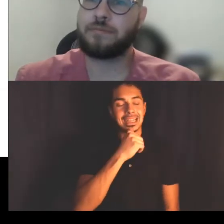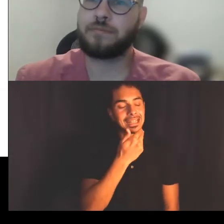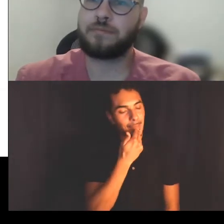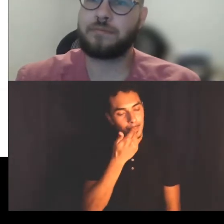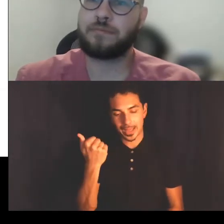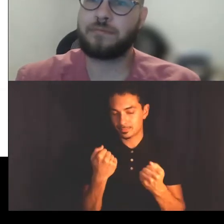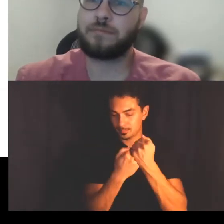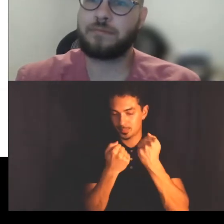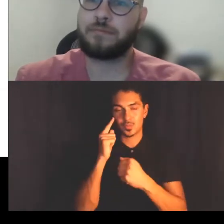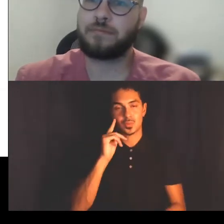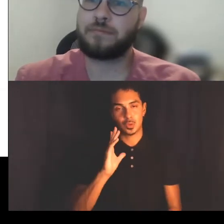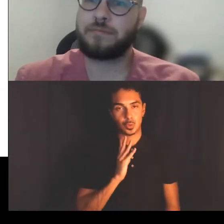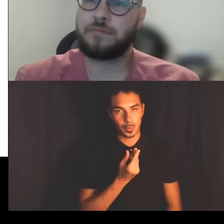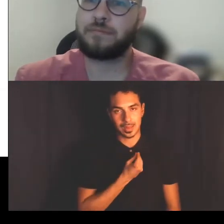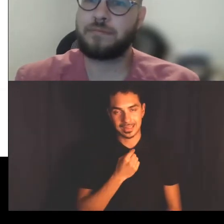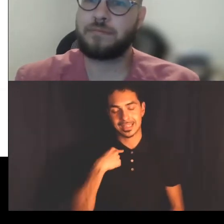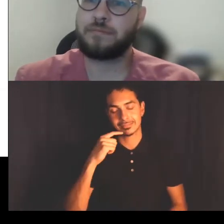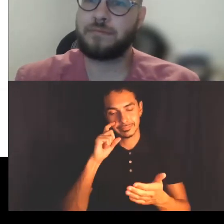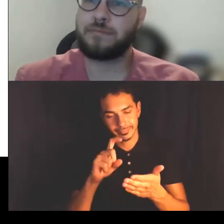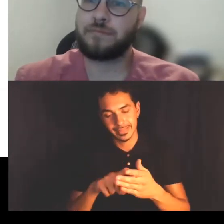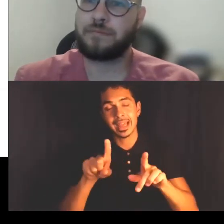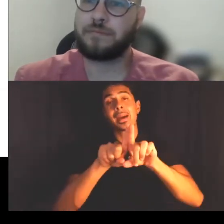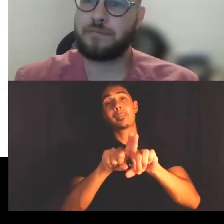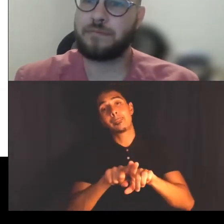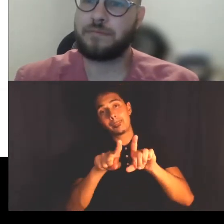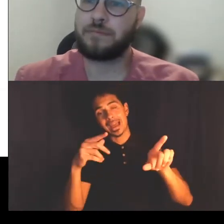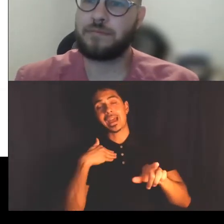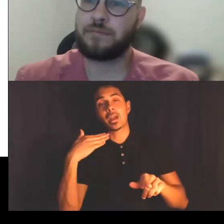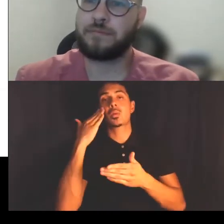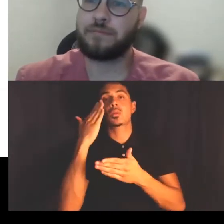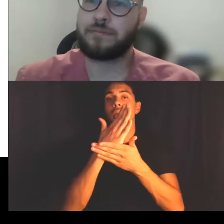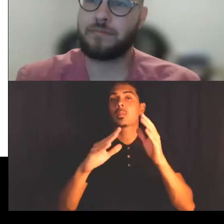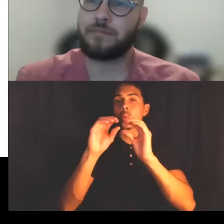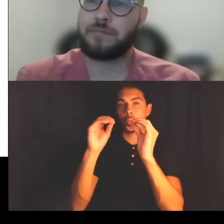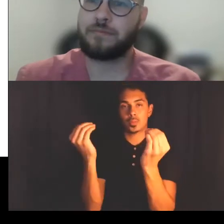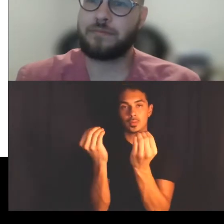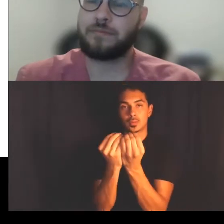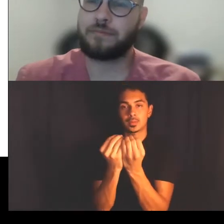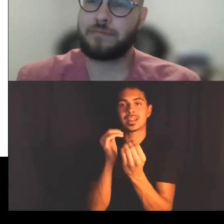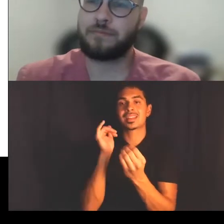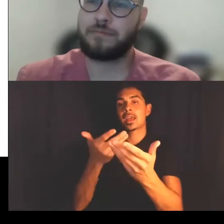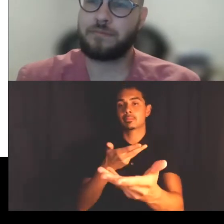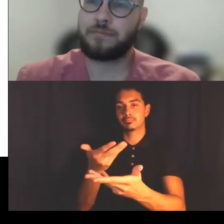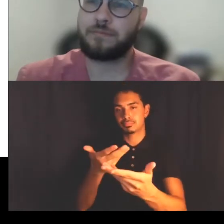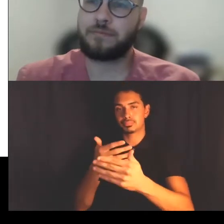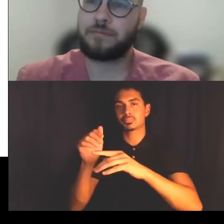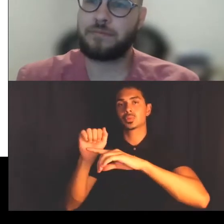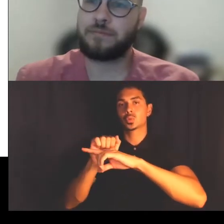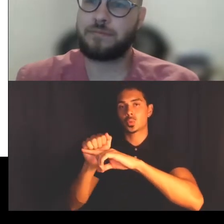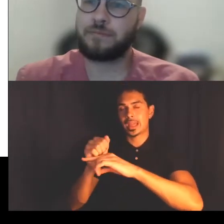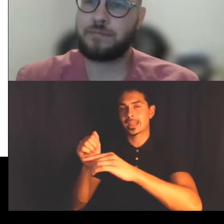however, I do also know that there are organizations that have worked with law enforcement purposely,